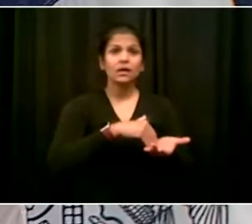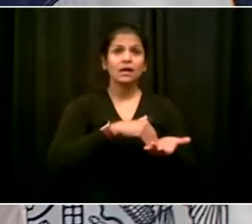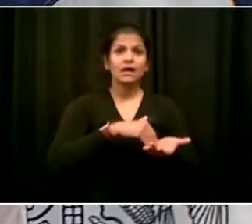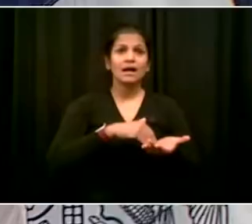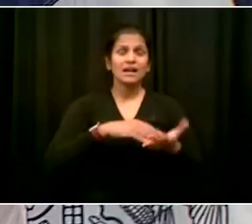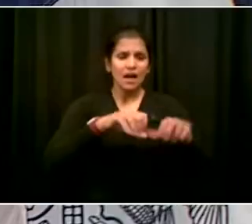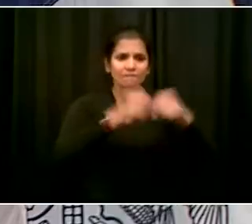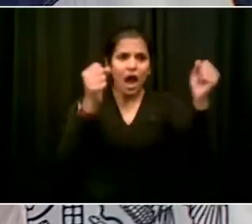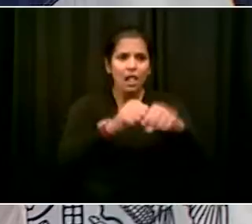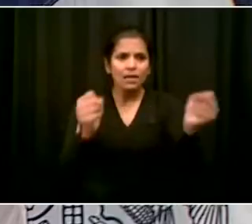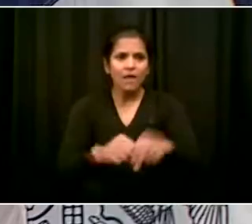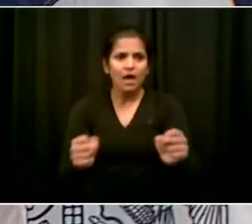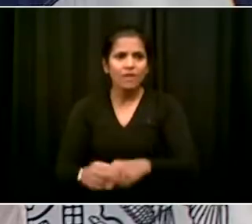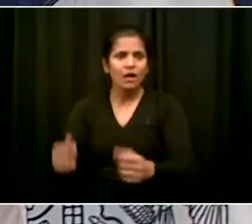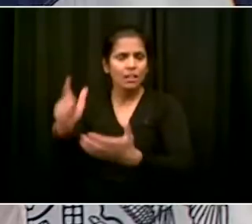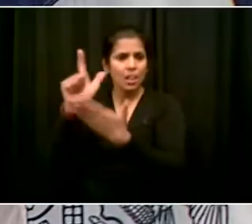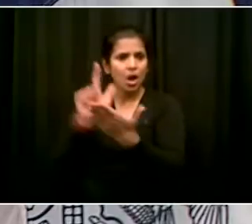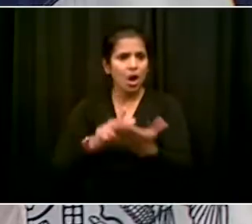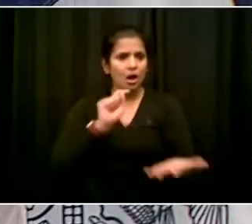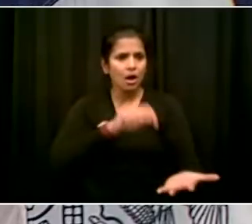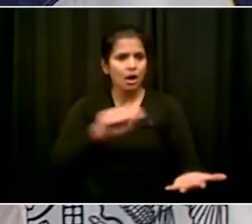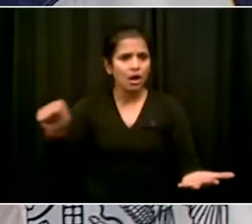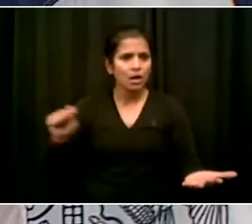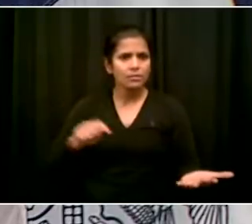MORE THAN 16,000 , ALL KINDS OF